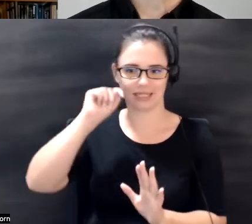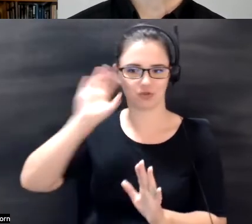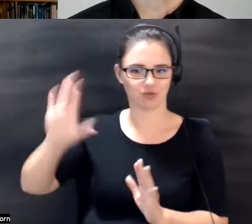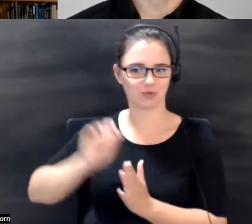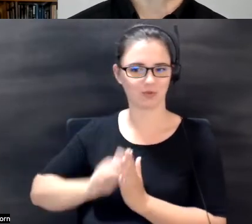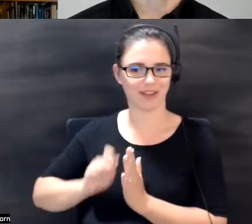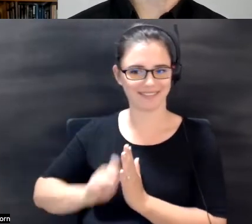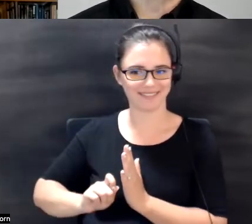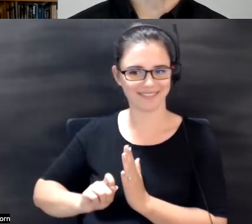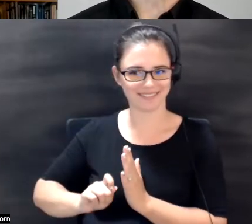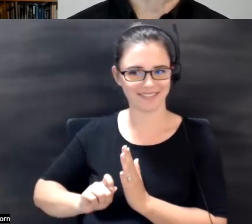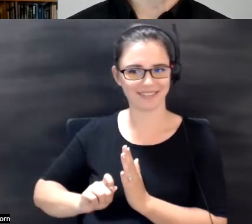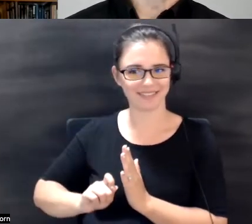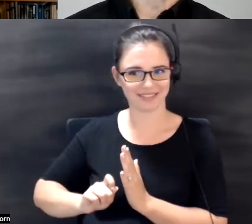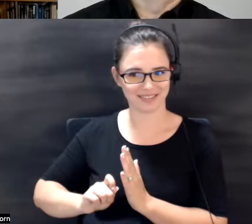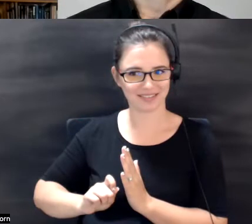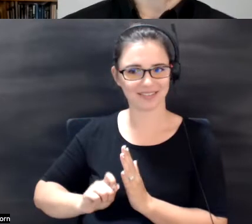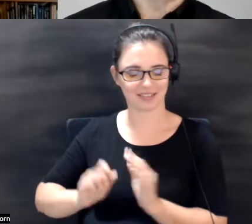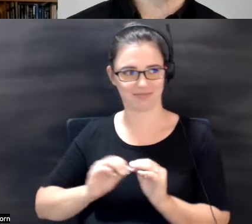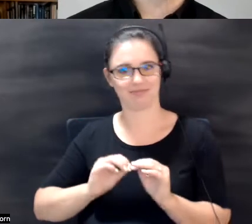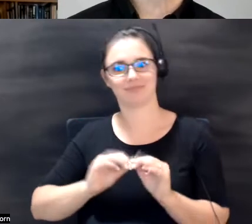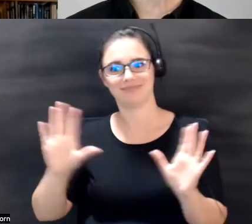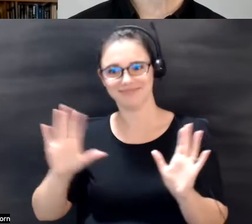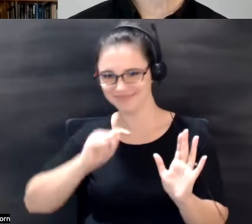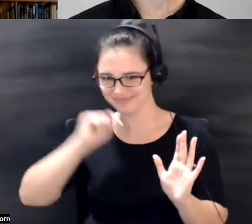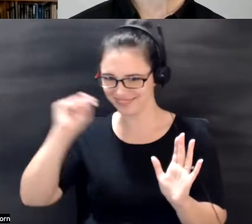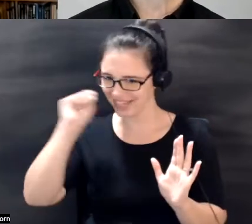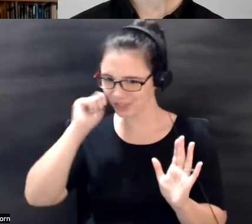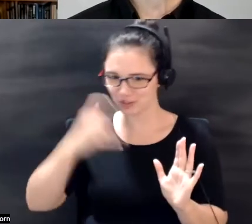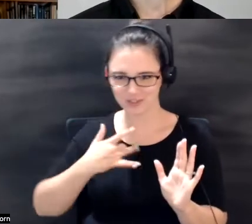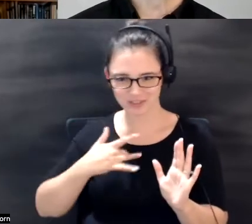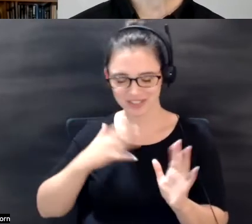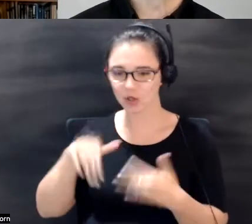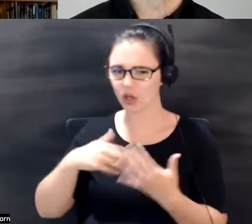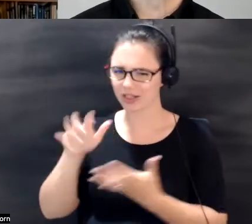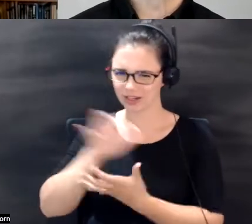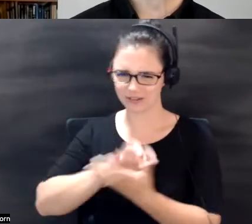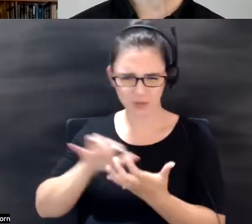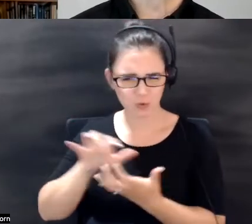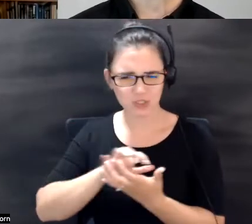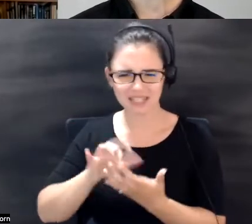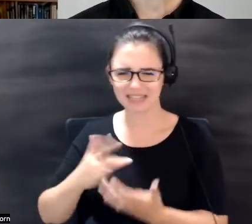Yeah. And, and all the confusion, and the, the feelings of a teenager.